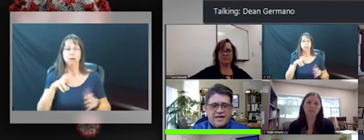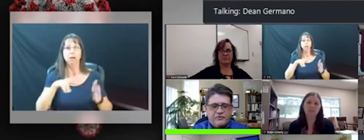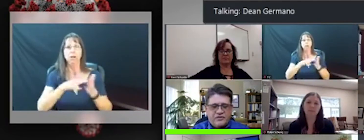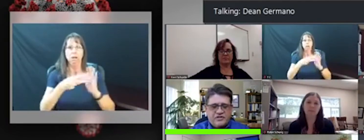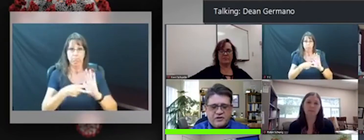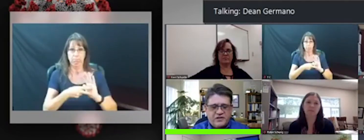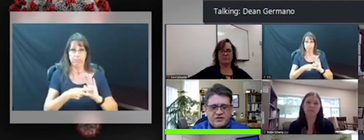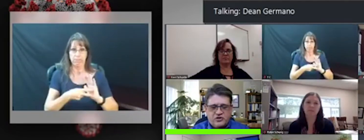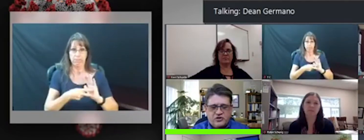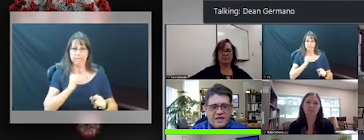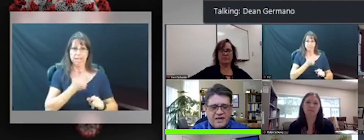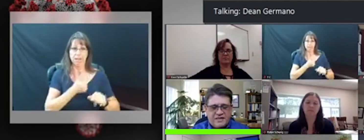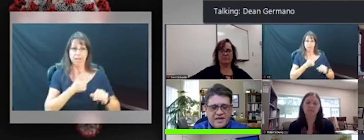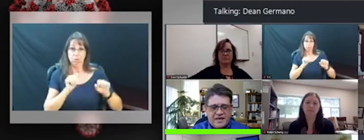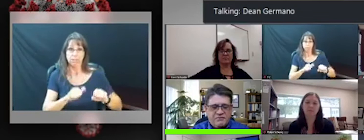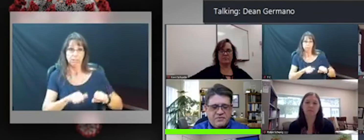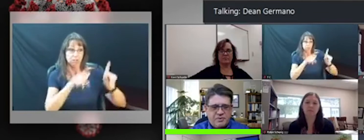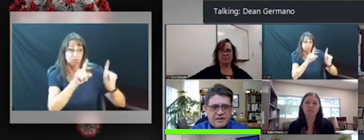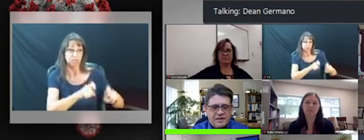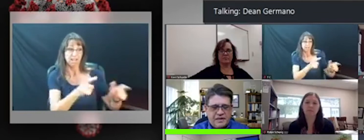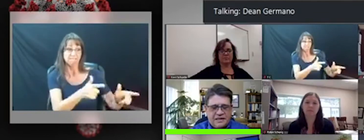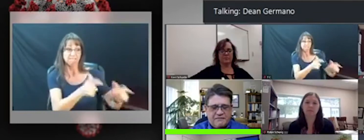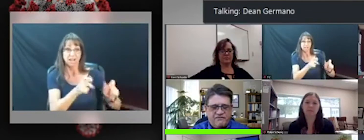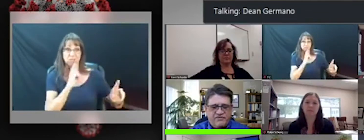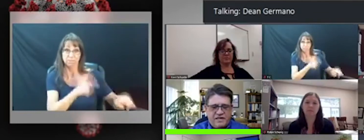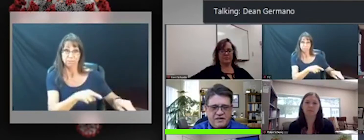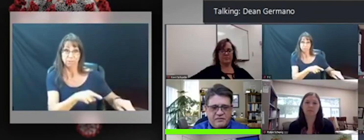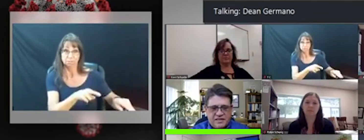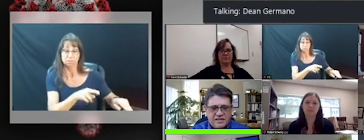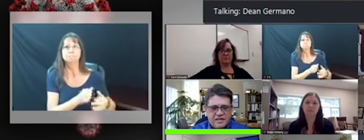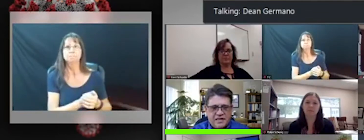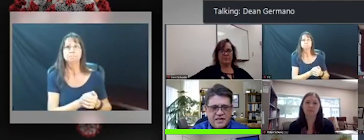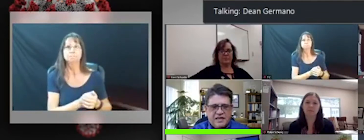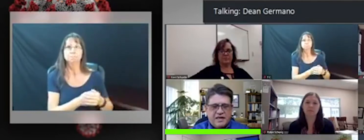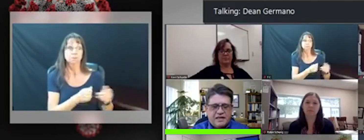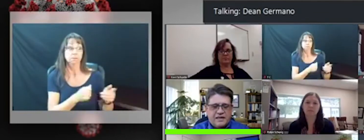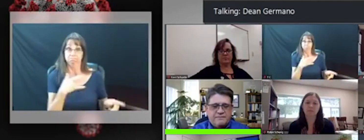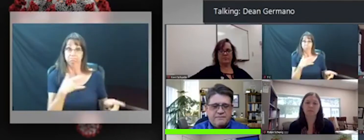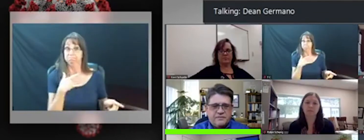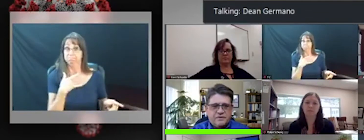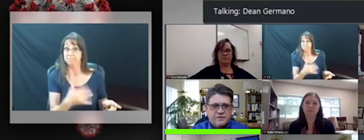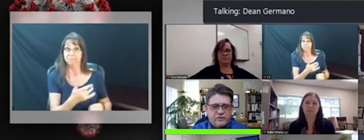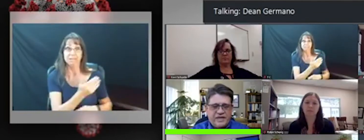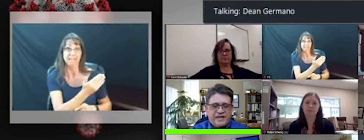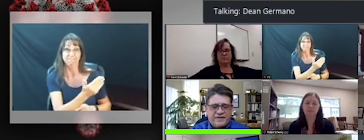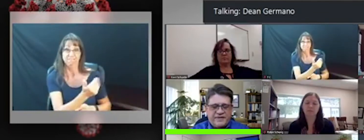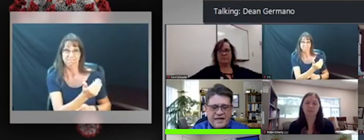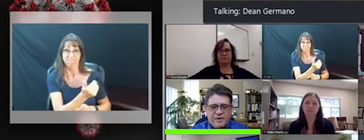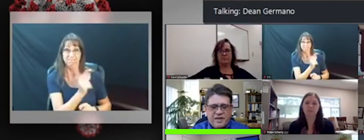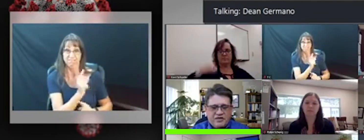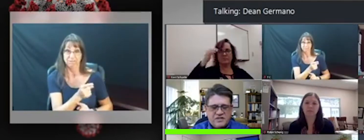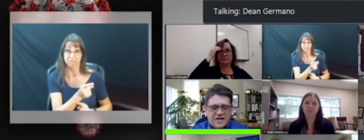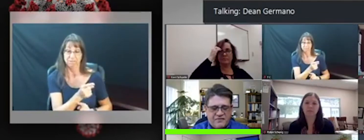get a result in a short amount of time. Typically, in 15 minutes. We, on the outpatient side of